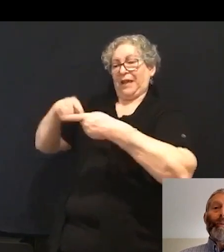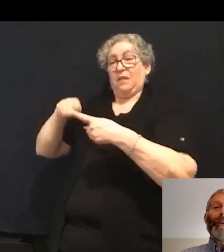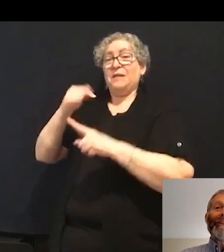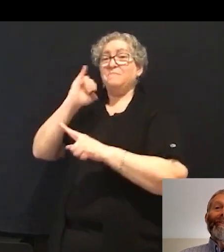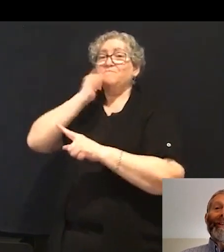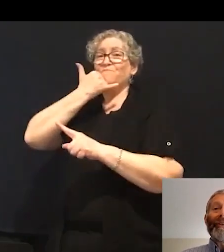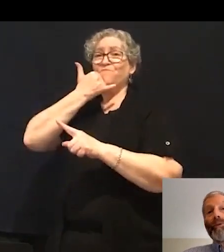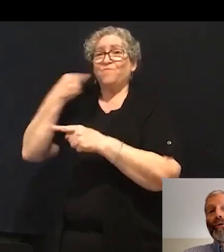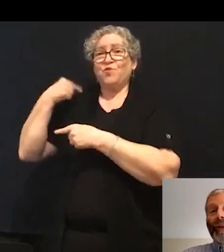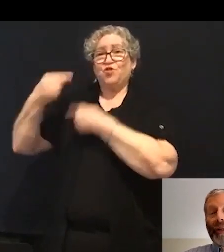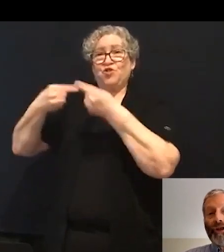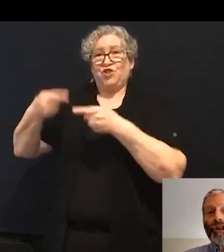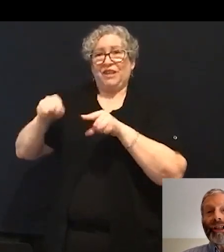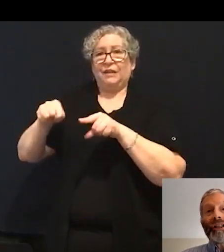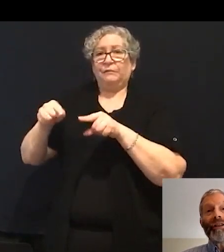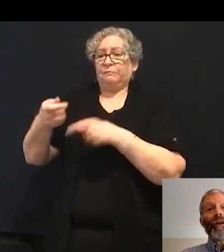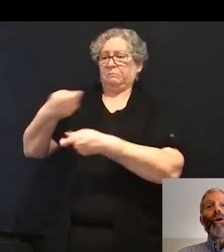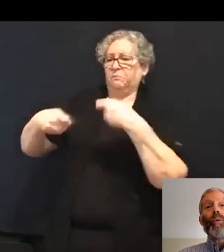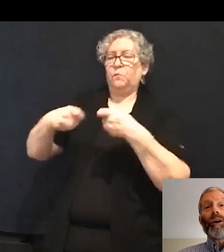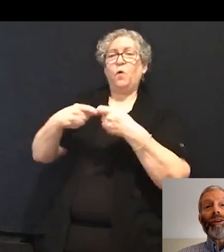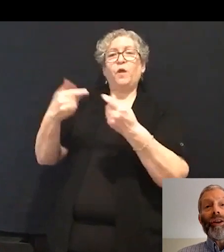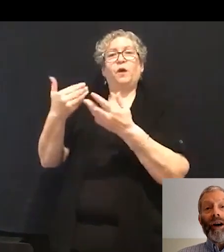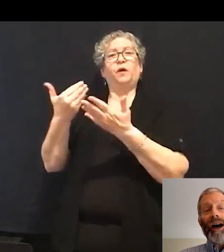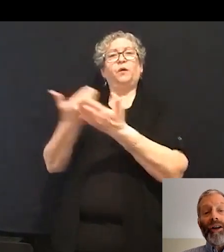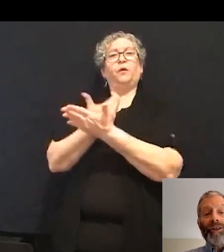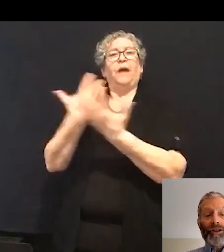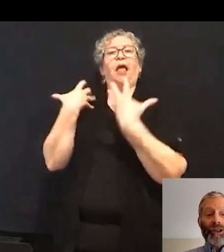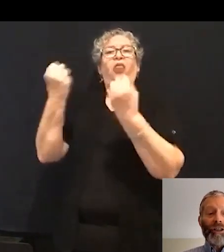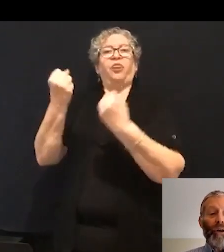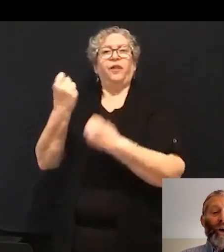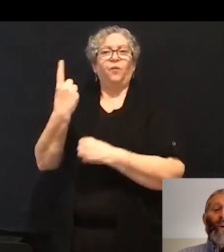replacing the mutated gene with a healthy gene.